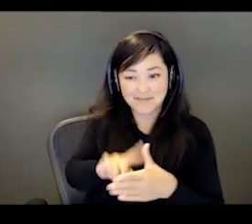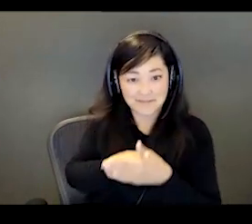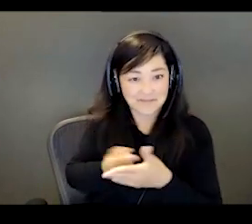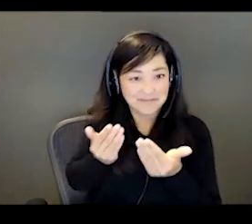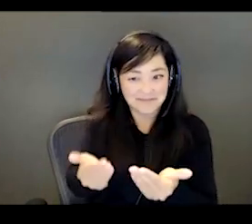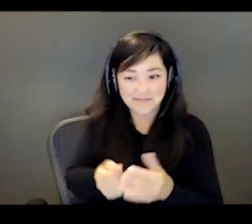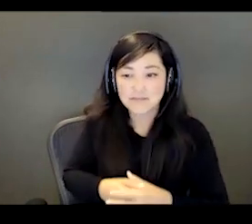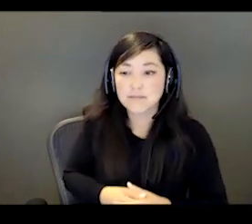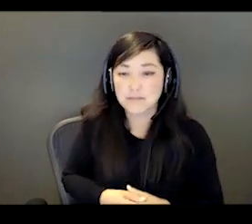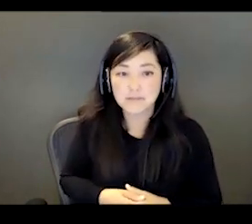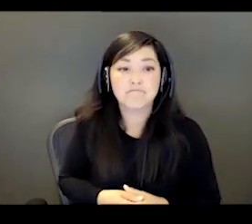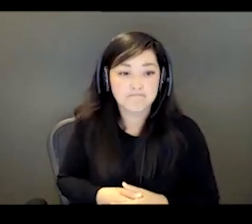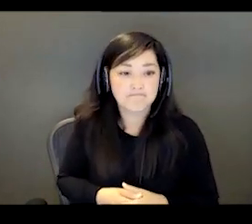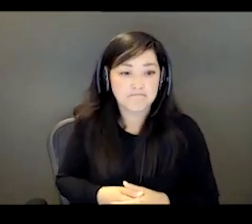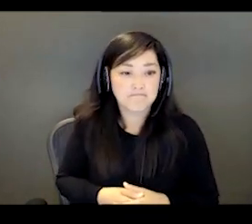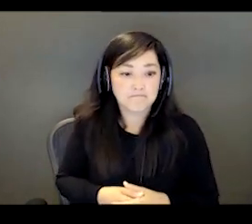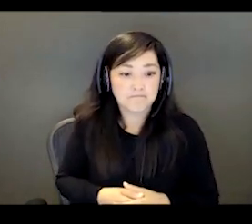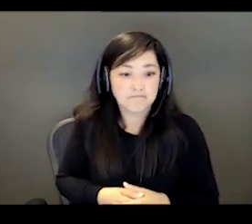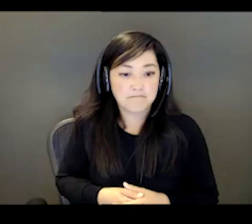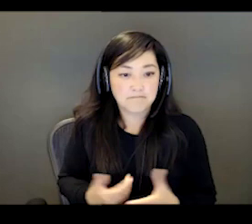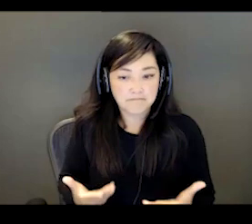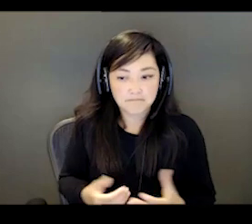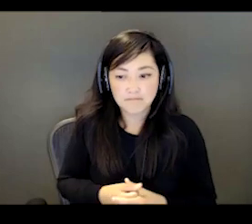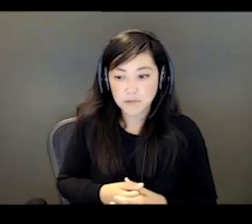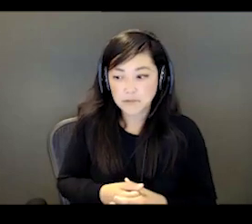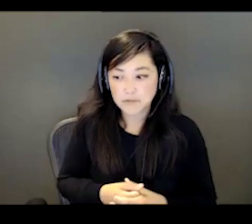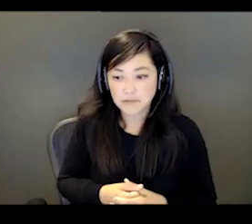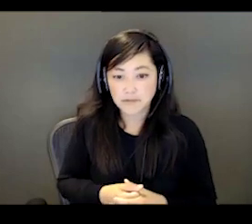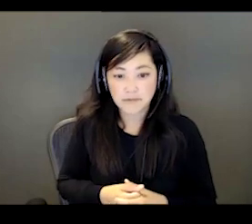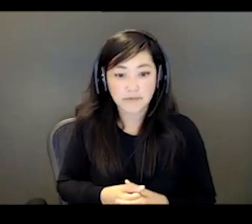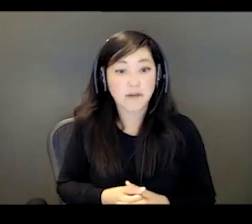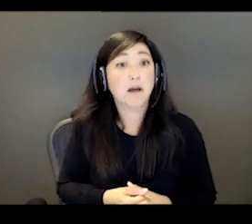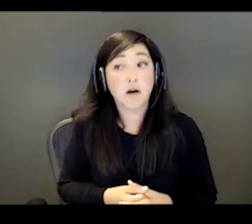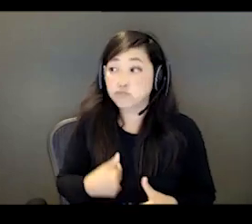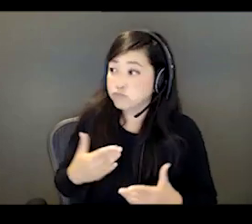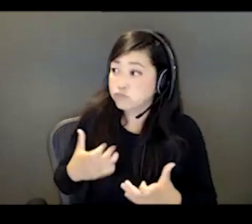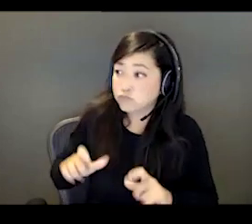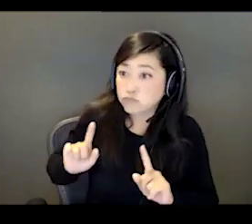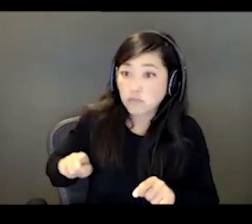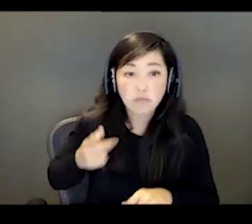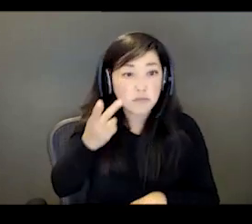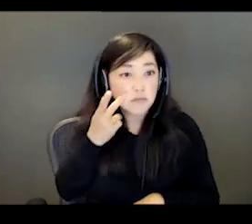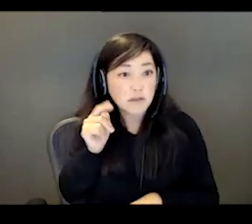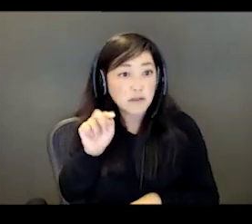So, yes, we'd like to go check out this trail or this area. That's great.